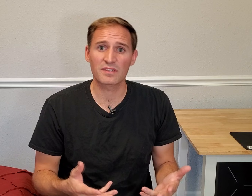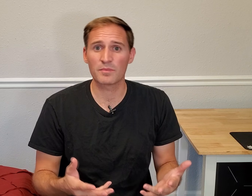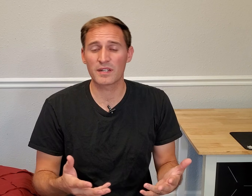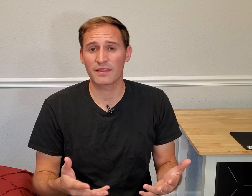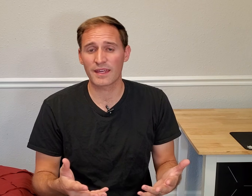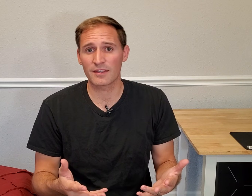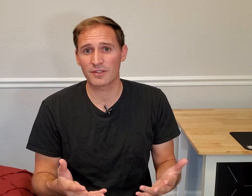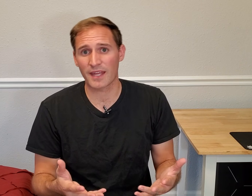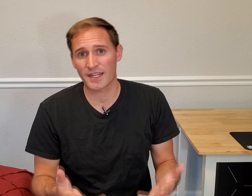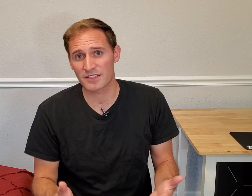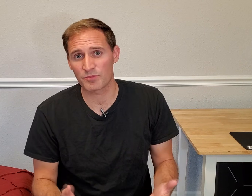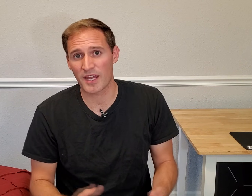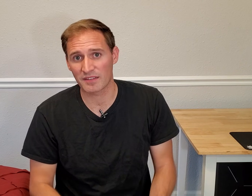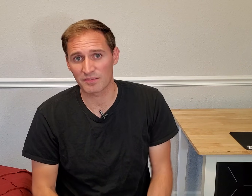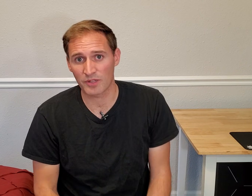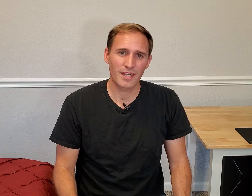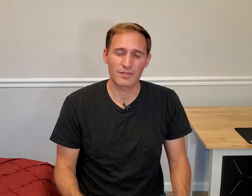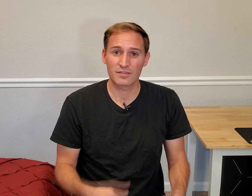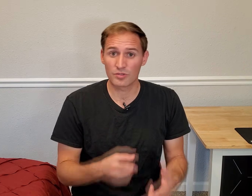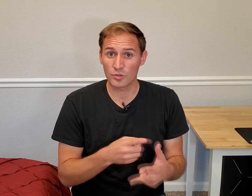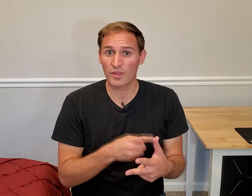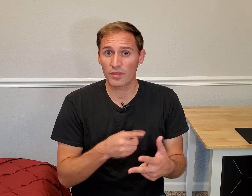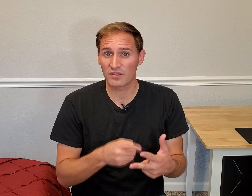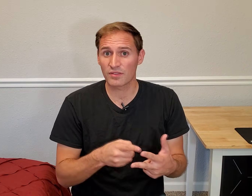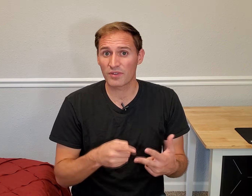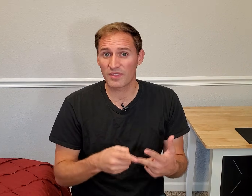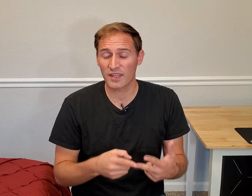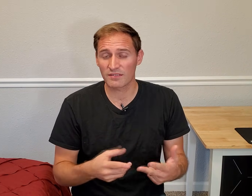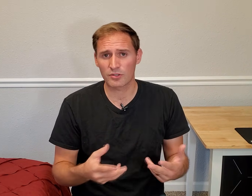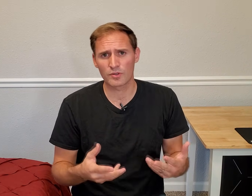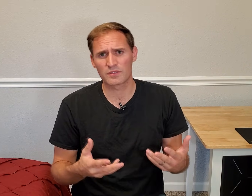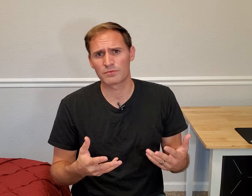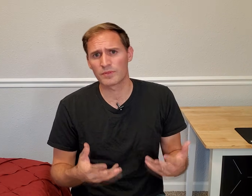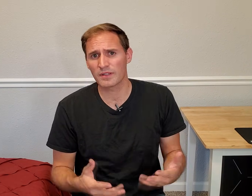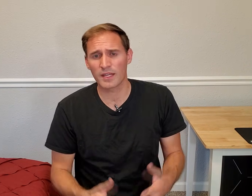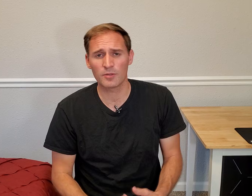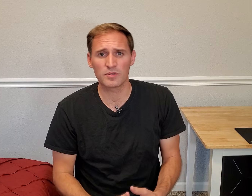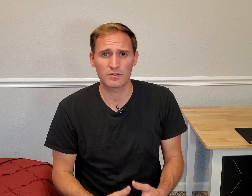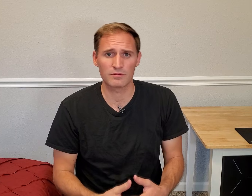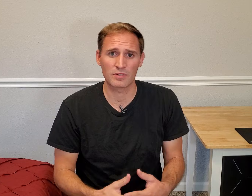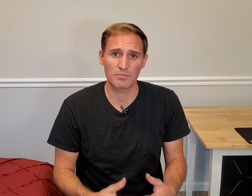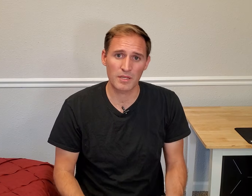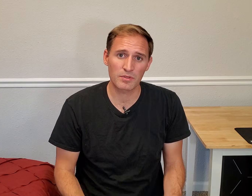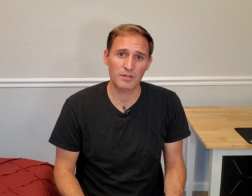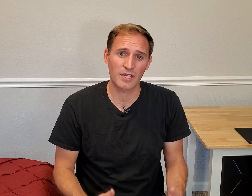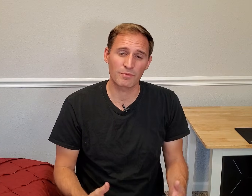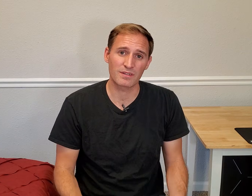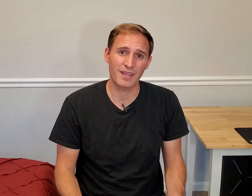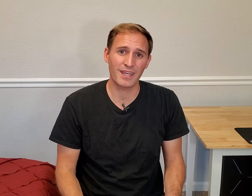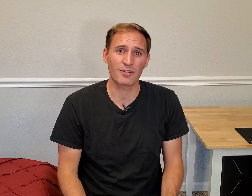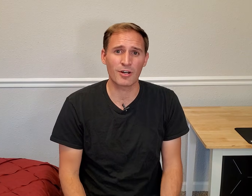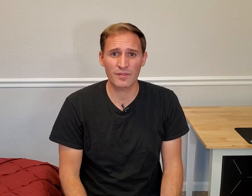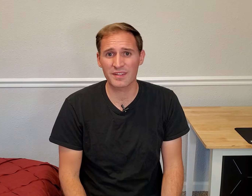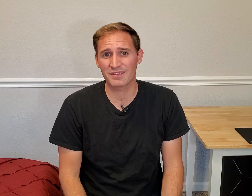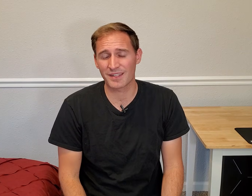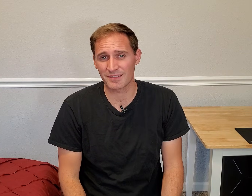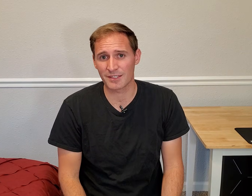somebody that you can actually practice with. So doing those three things are going to really help you remember and retain all of these signs that you've